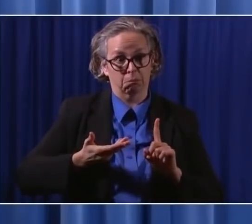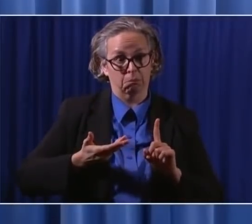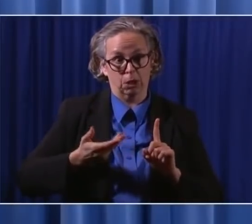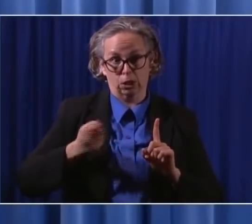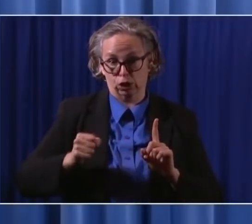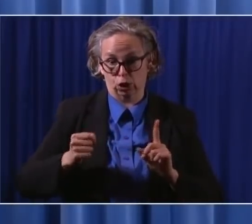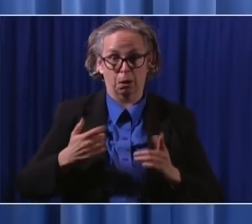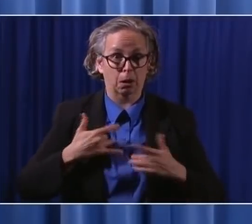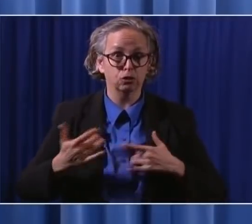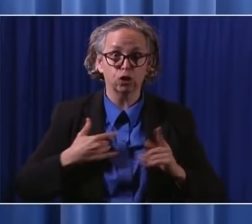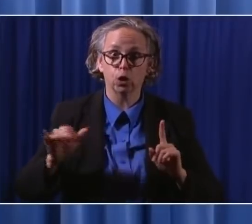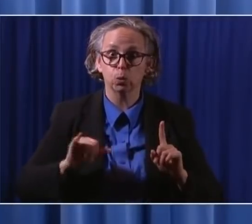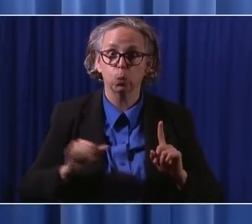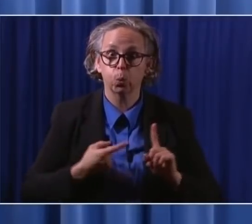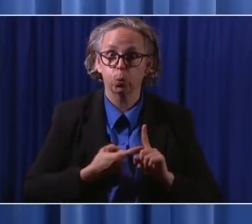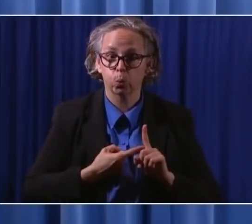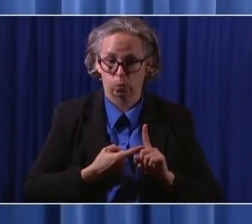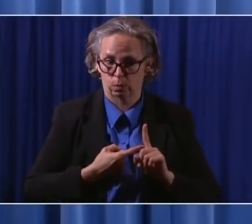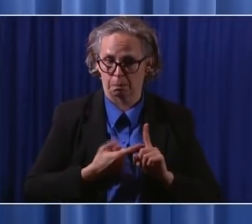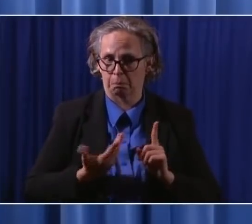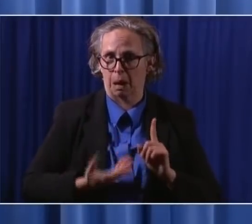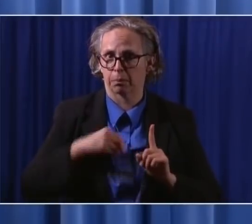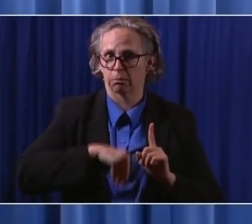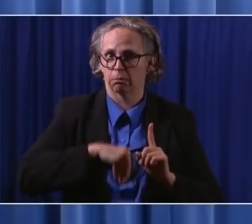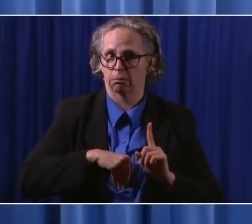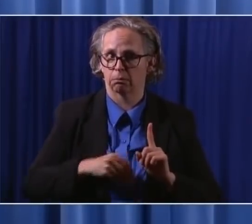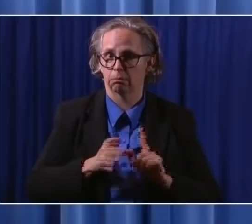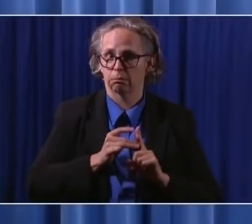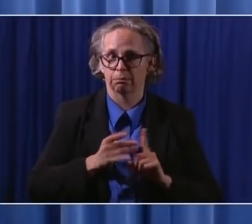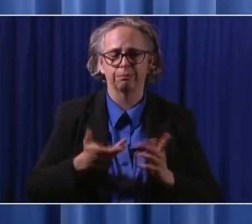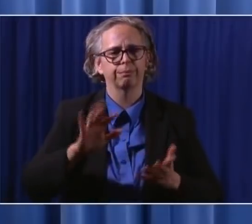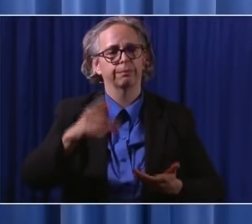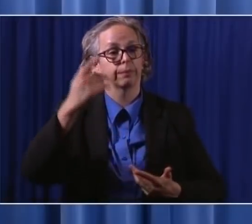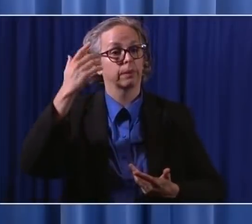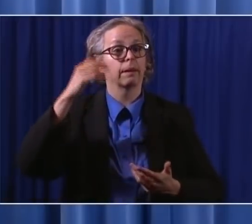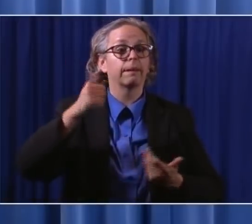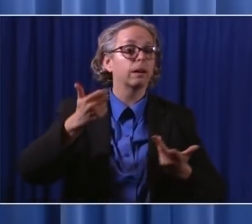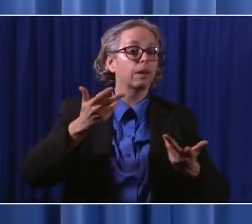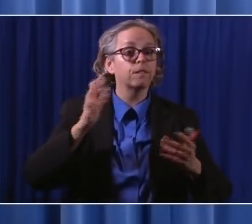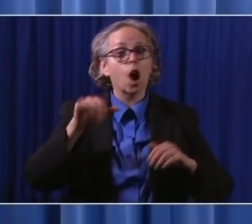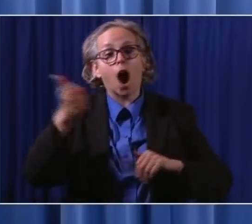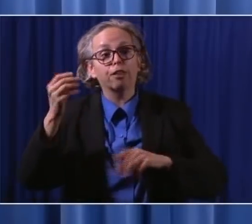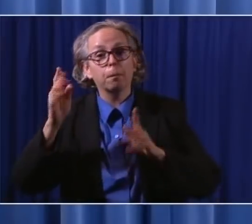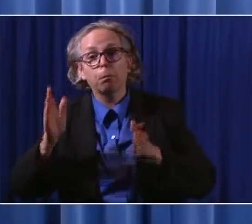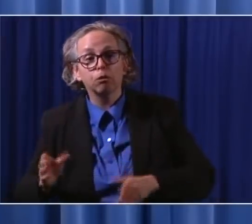NIGHT, I WOULD BE VERY, VERY CONCERNED ABOUT THEM AND THEY THINK THEY SHOULD BE CONCERNED